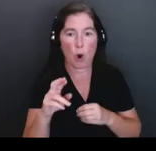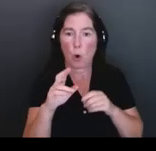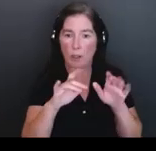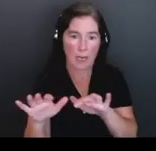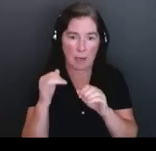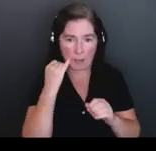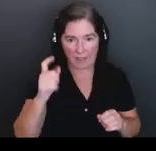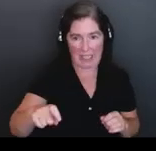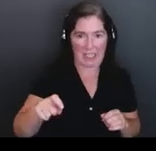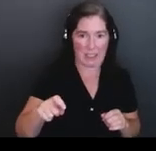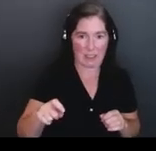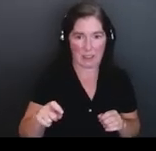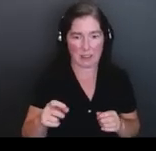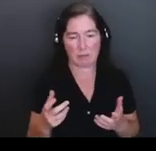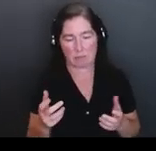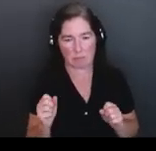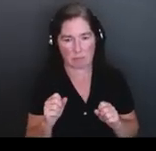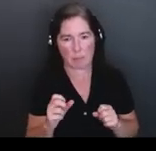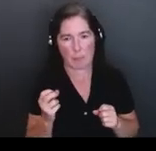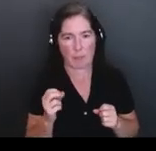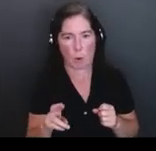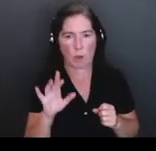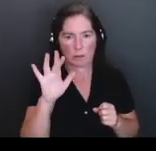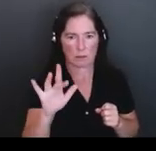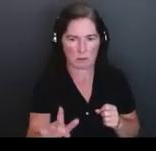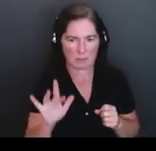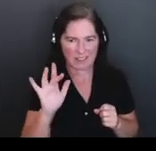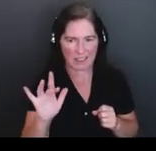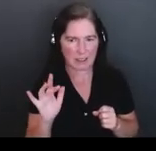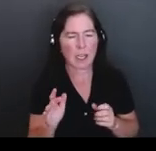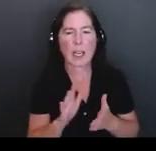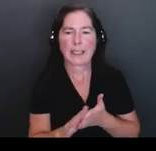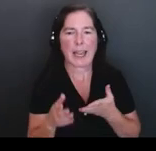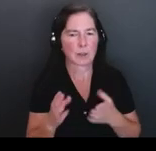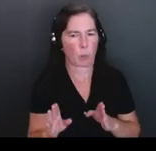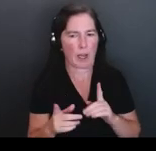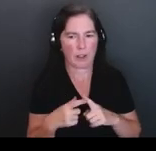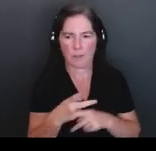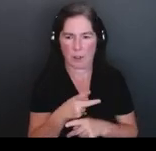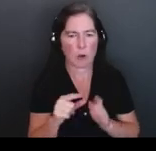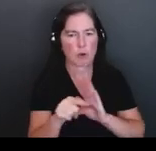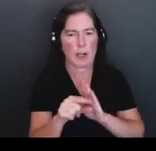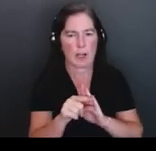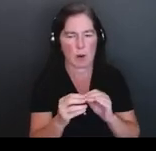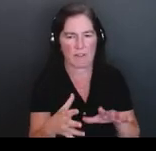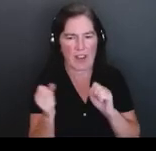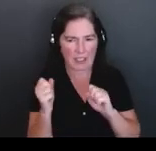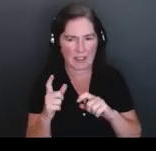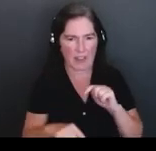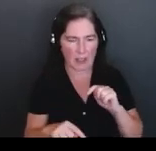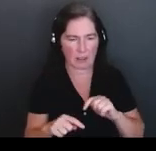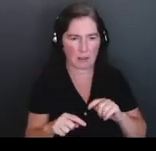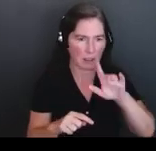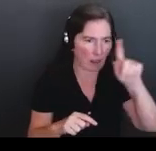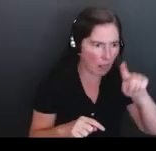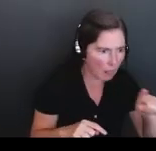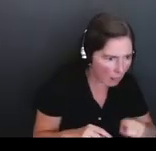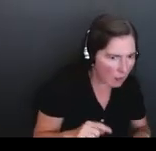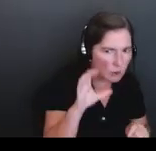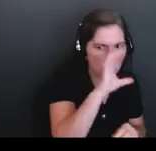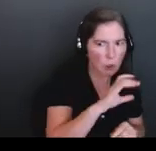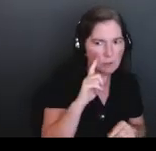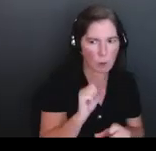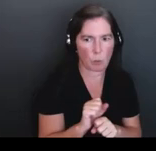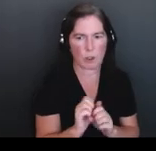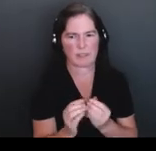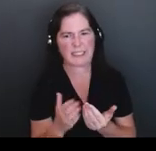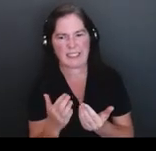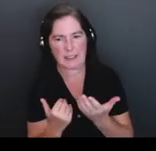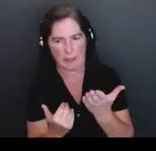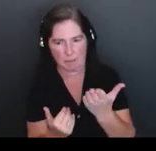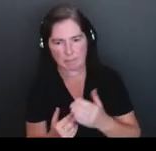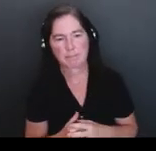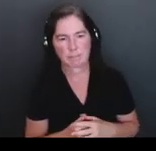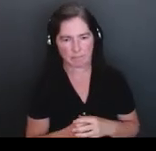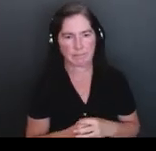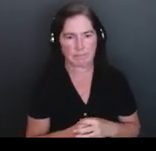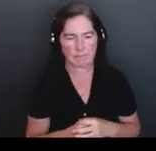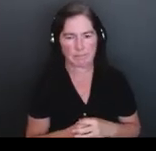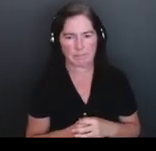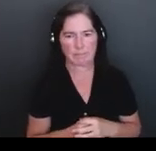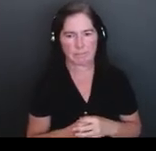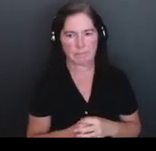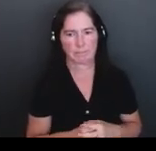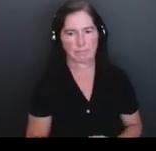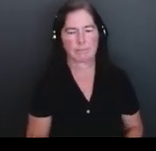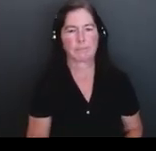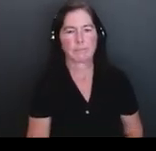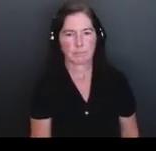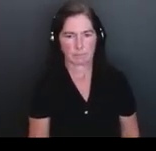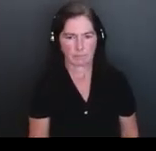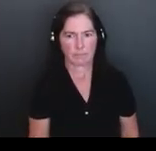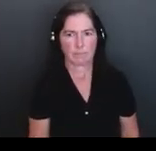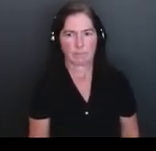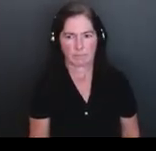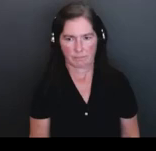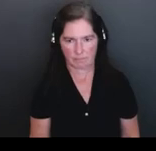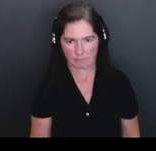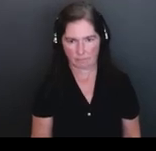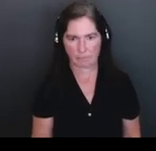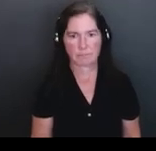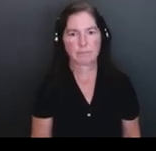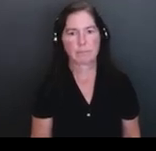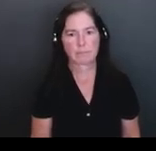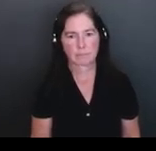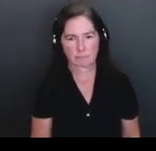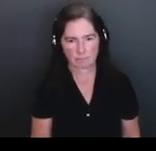list. So you don't have to go back and forth between all these different windows. If each student has their own stuff here I can just move from student to student using this top bar and I can